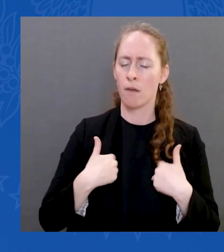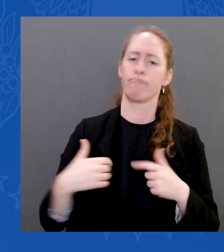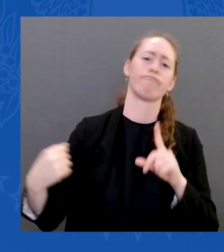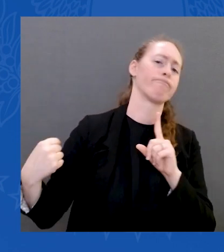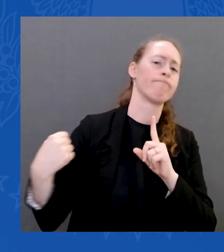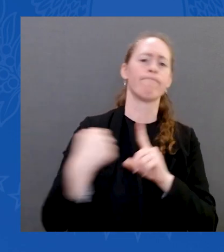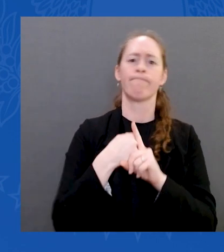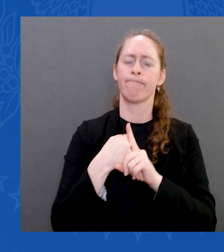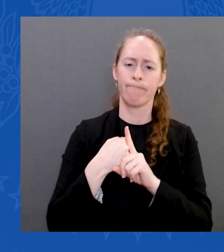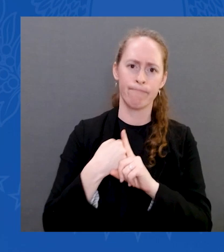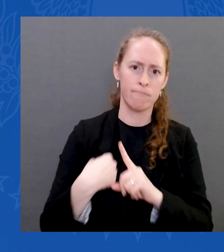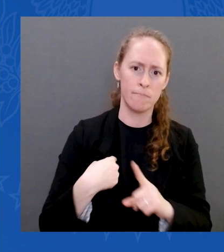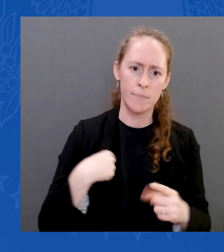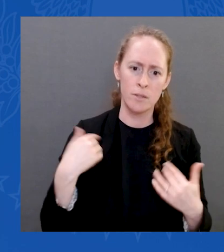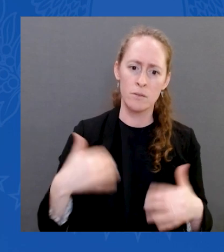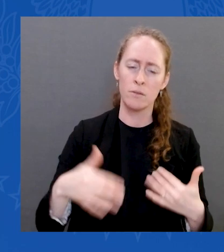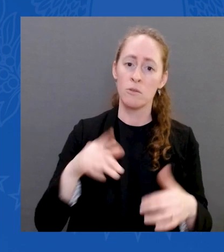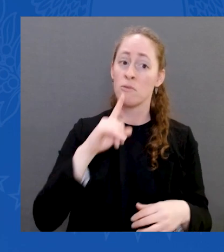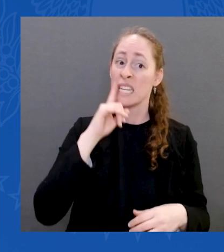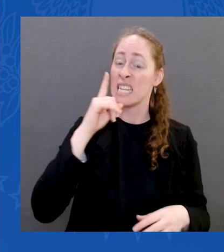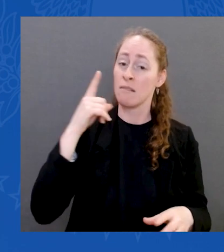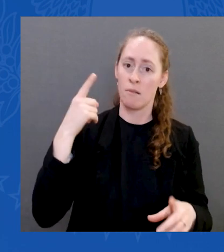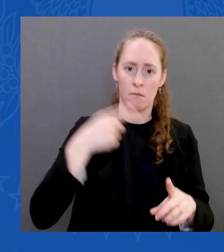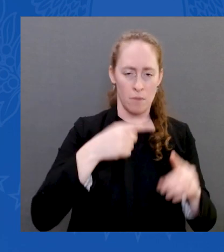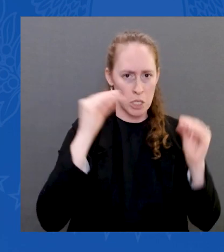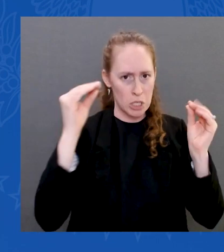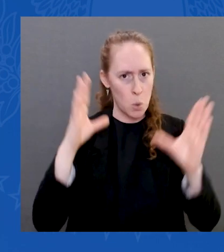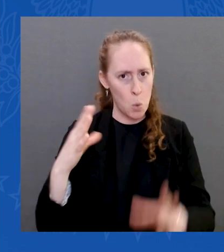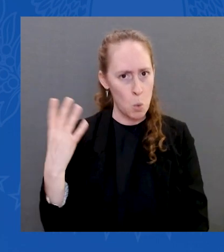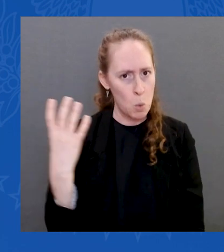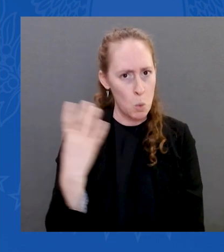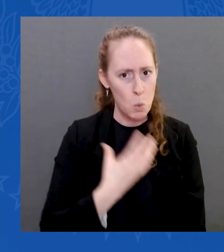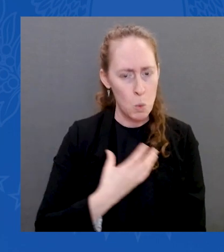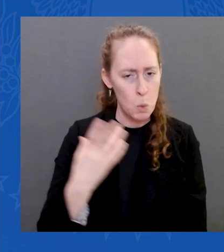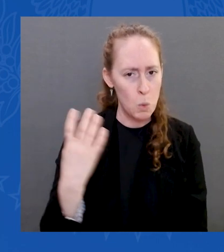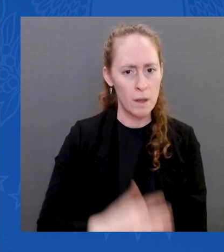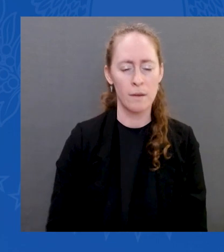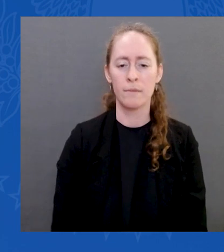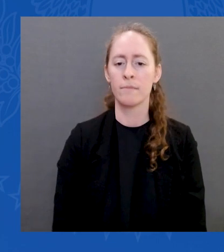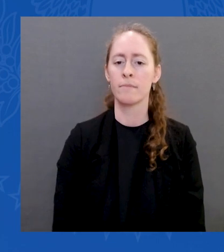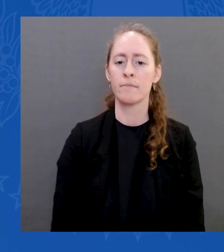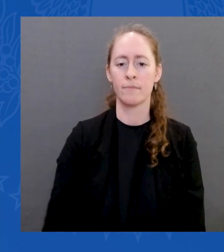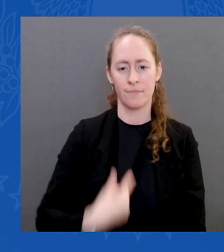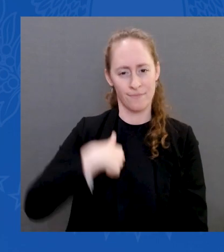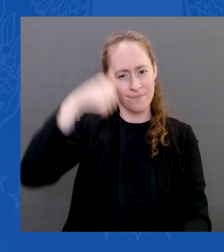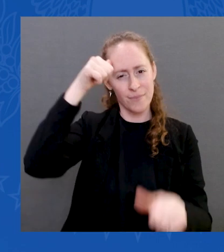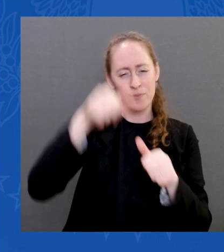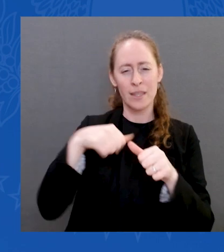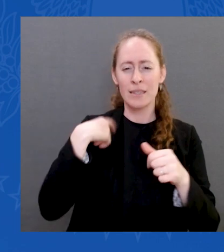I remember -- I was talking on the way over. This -- my staff is going, "Why aren't you giving the speech we wrote?"